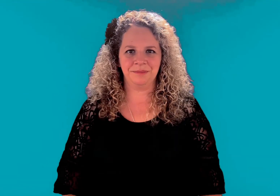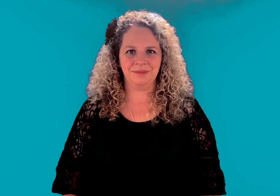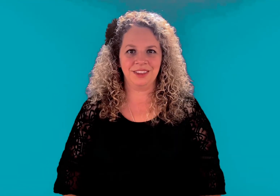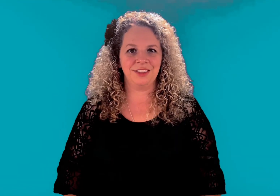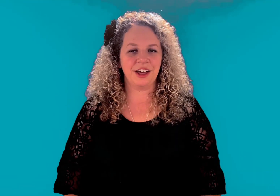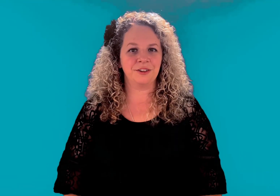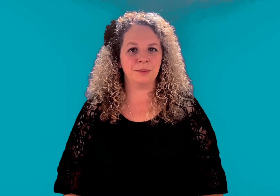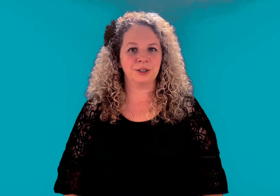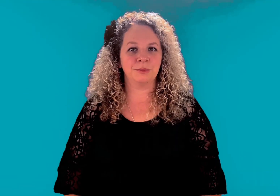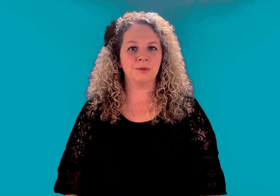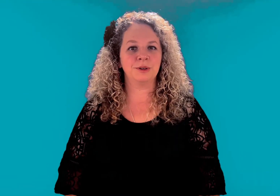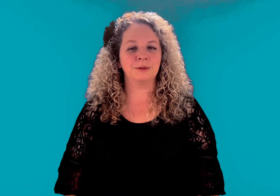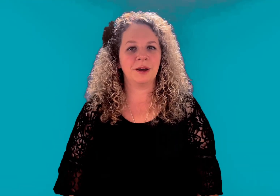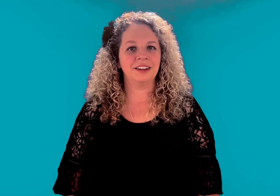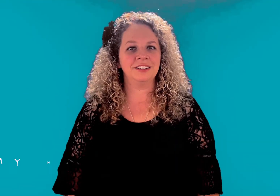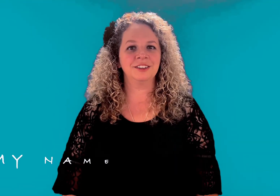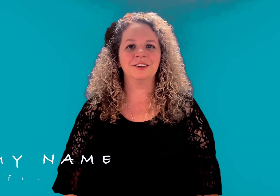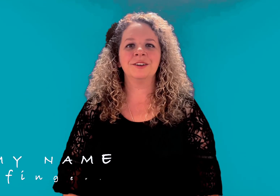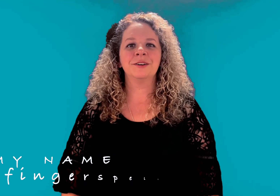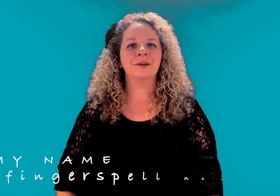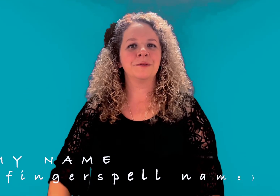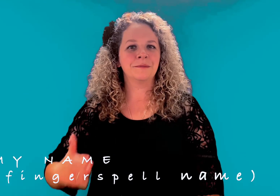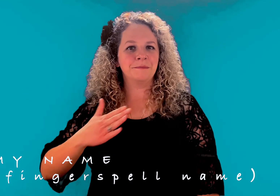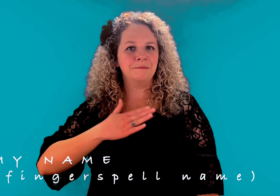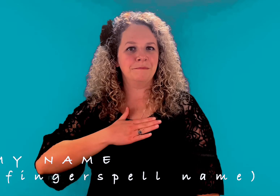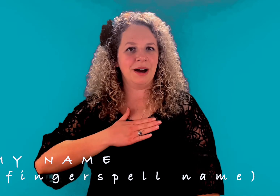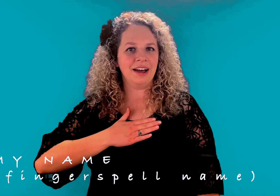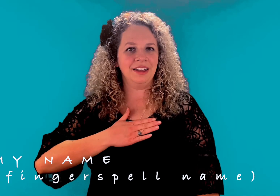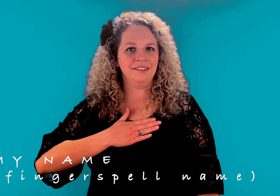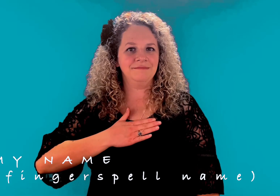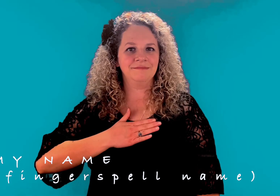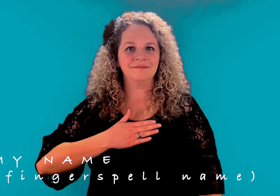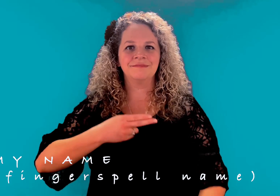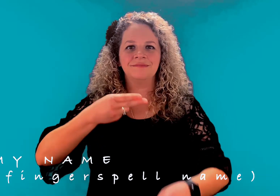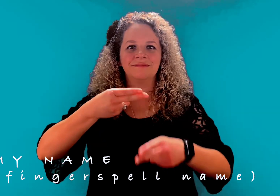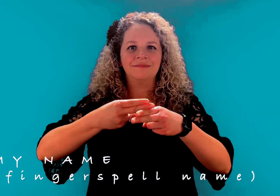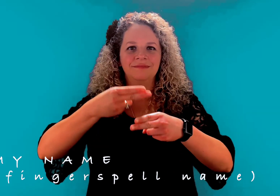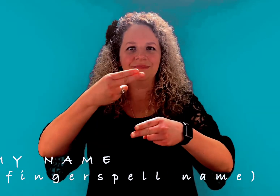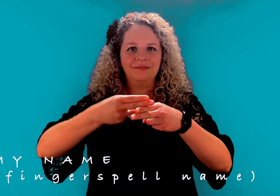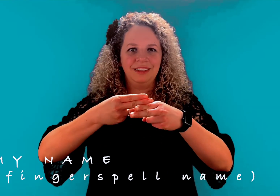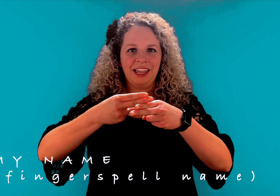Then the other person will respond MY NAME